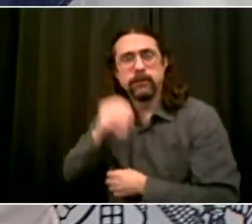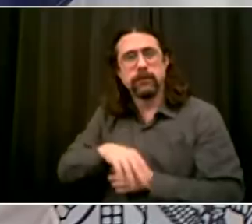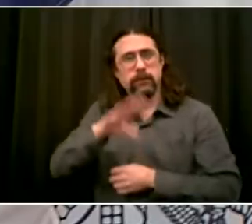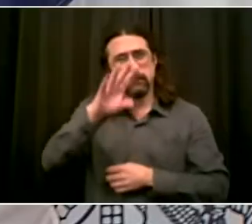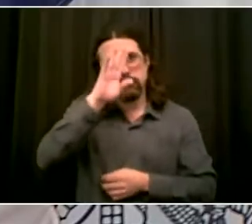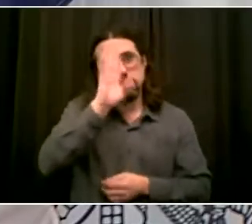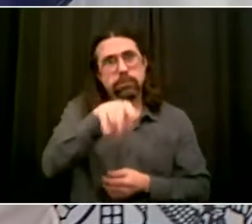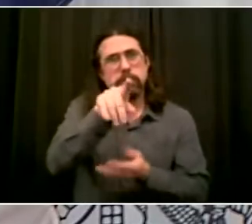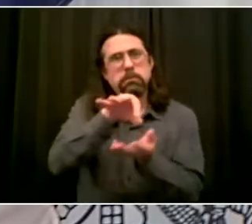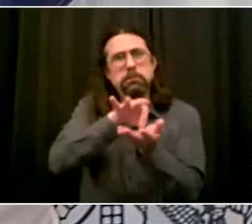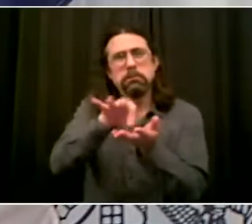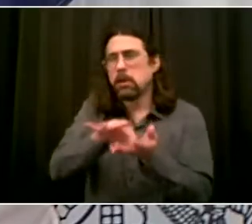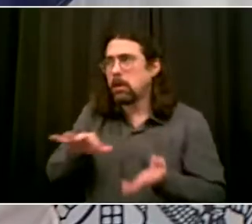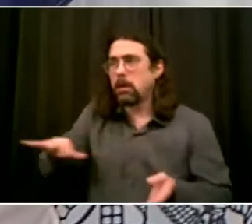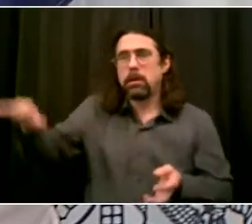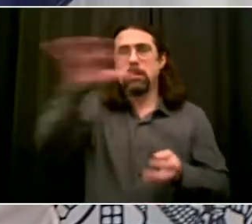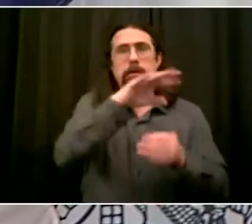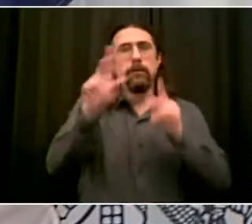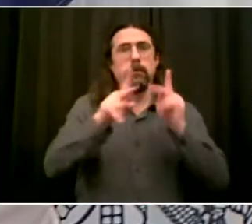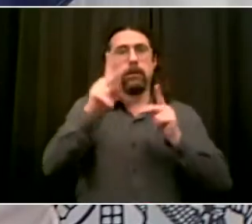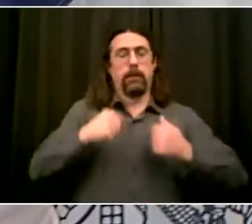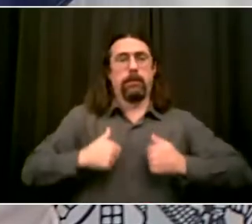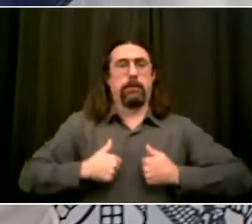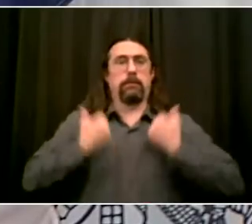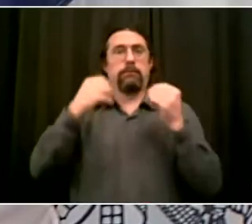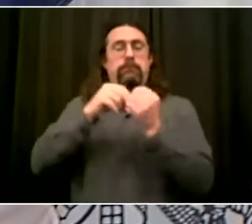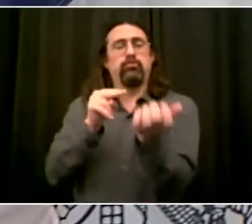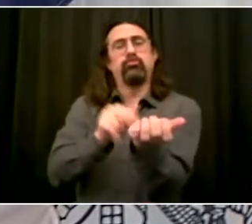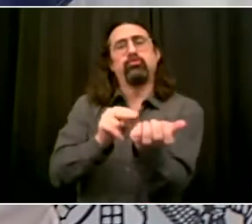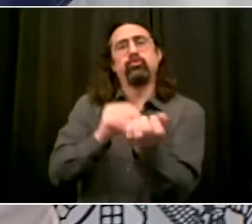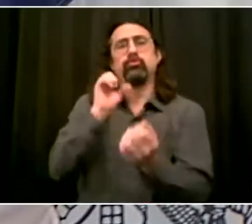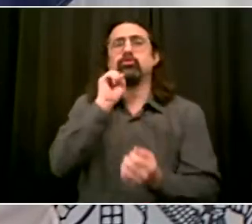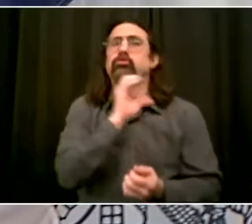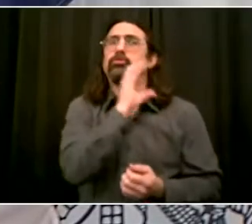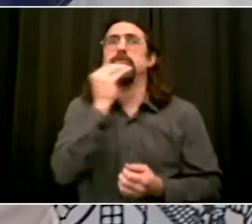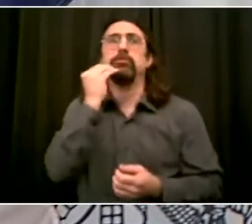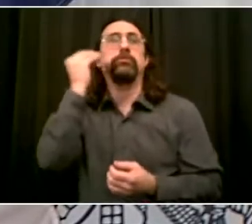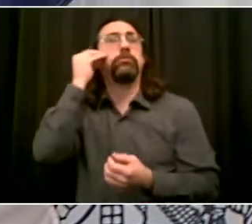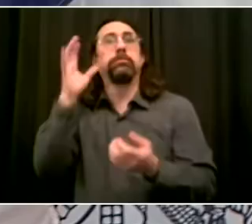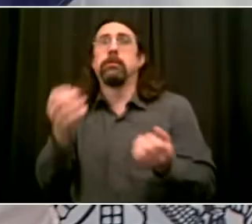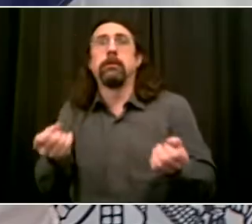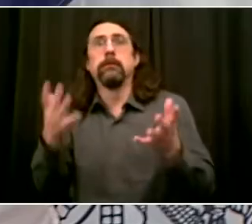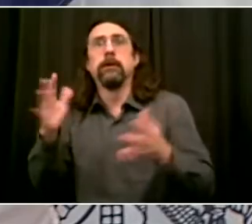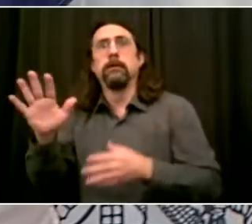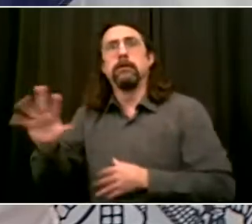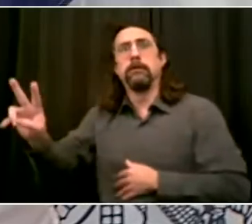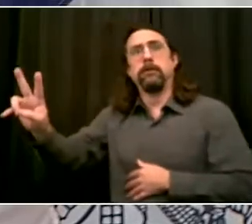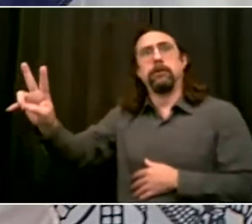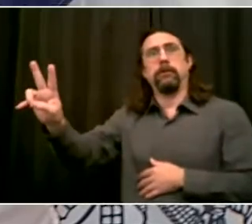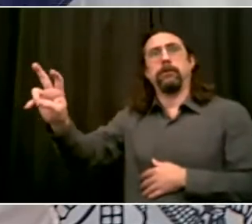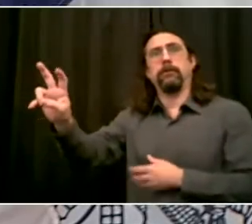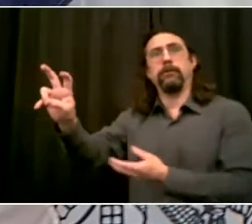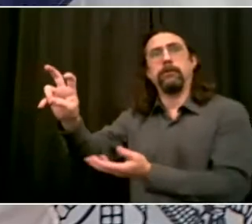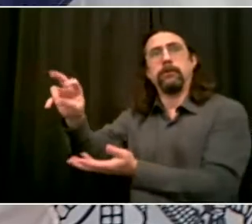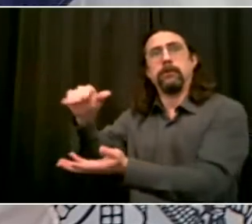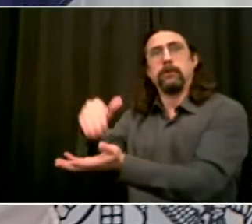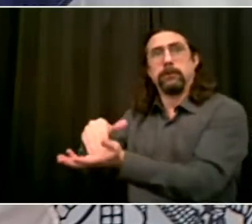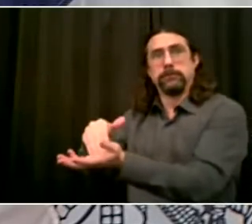PRECEDENCE OR THE PEOPLE WHO ARE IN THE FRONT LINES, IN IT THE